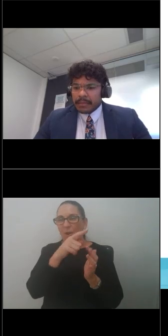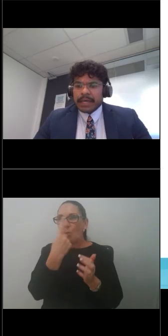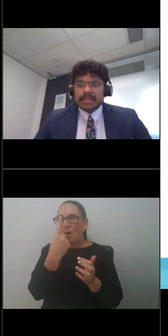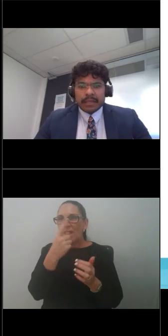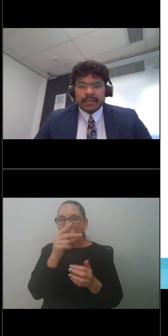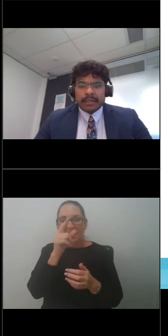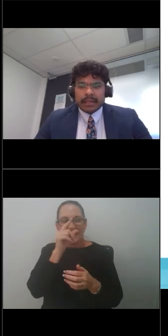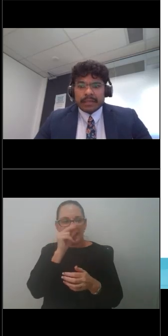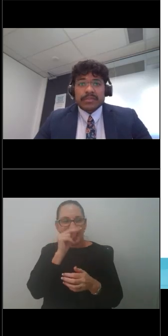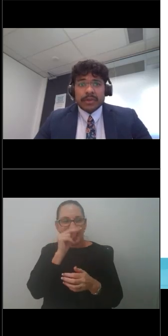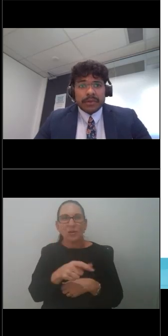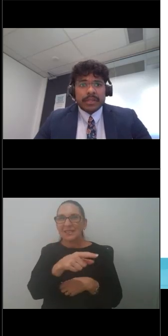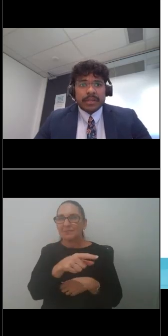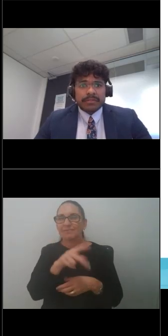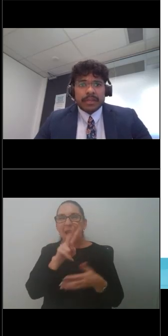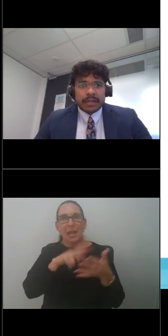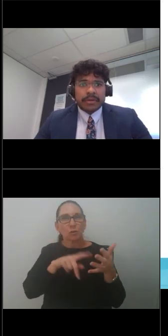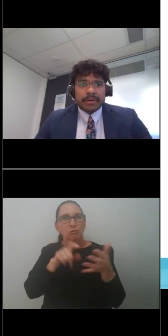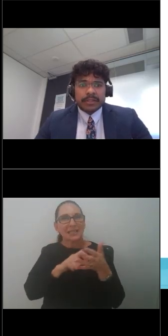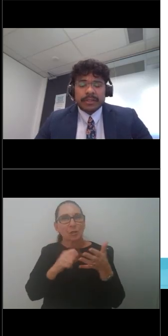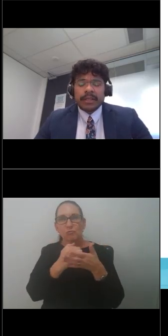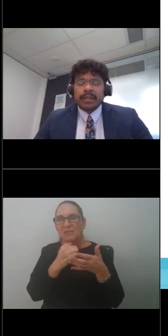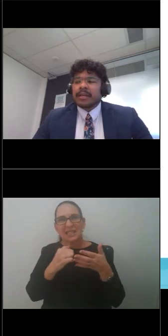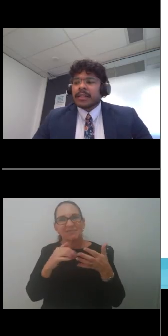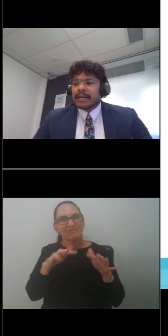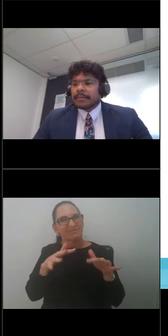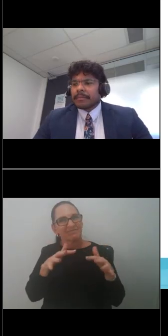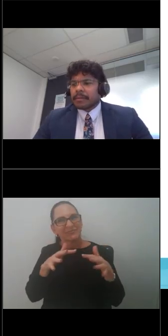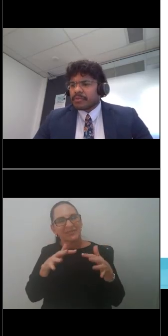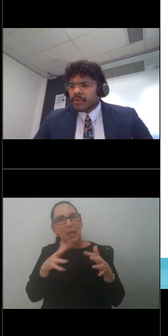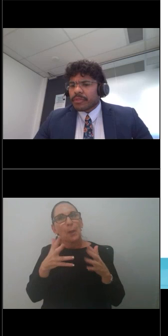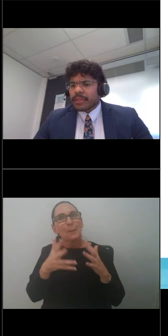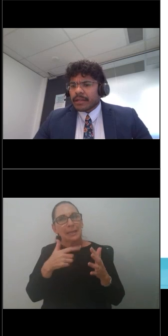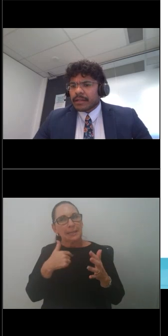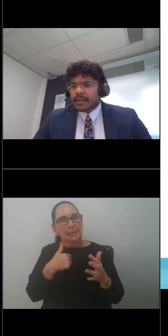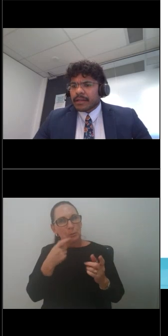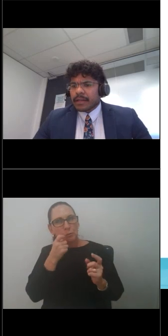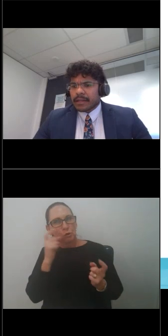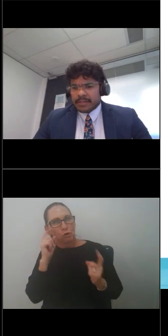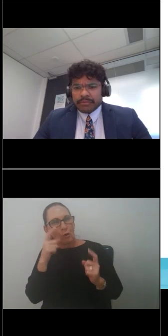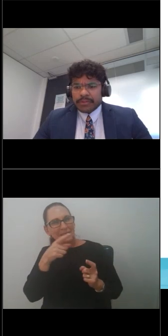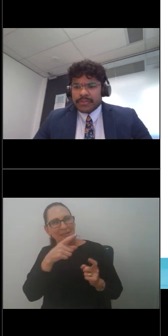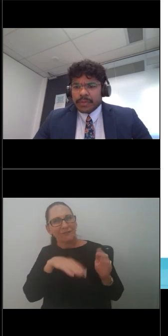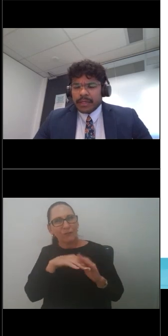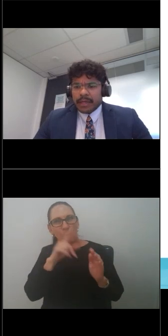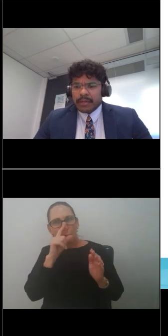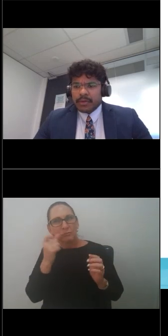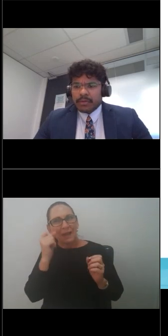capacity uh concerns there for the young person um and before that uh I guess conference we had gone